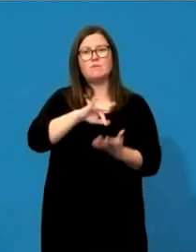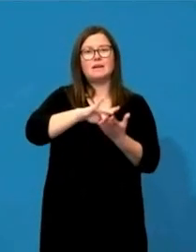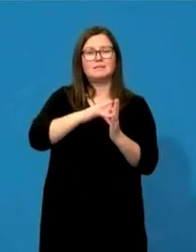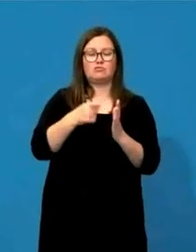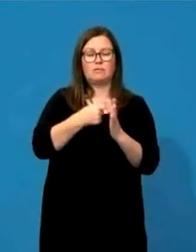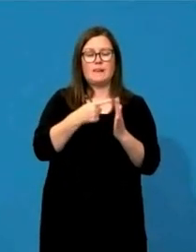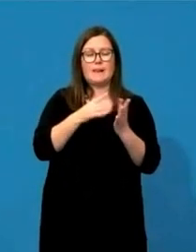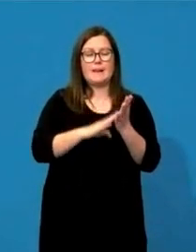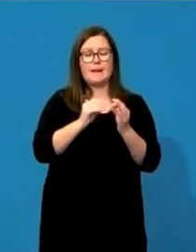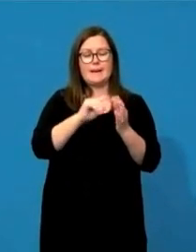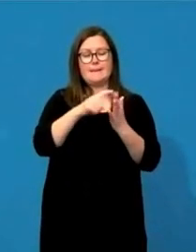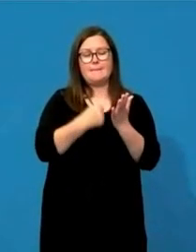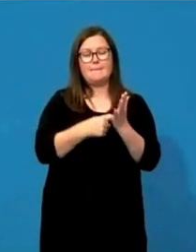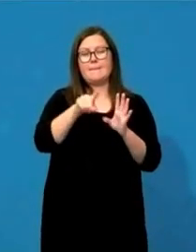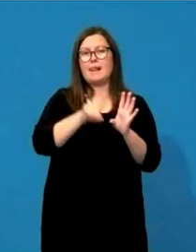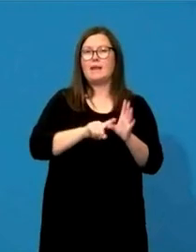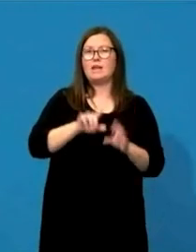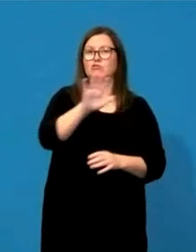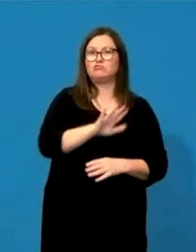I come from Stolen Generation parents.